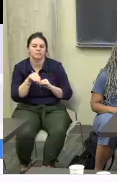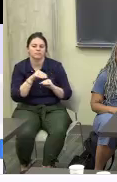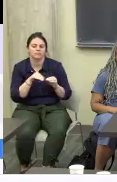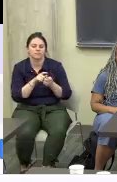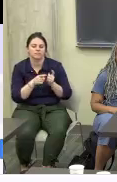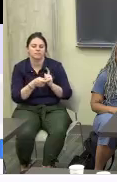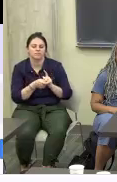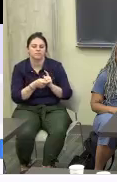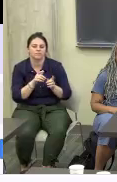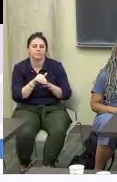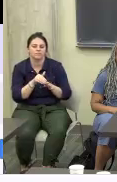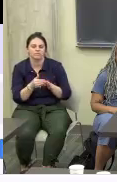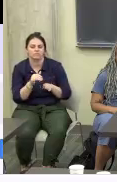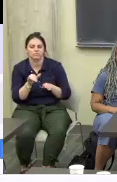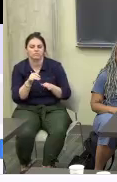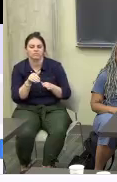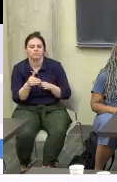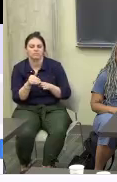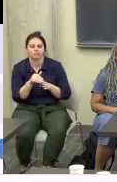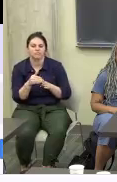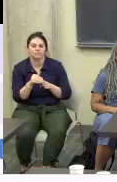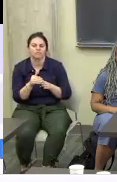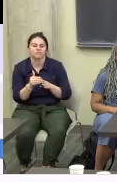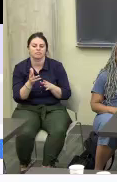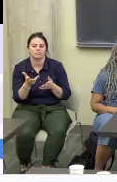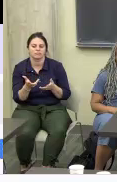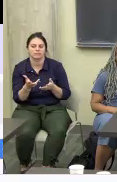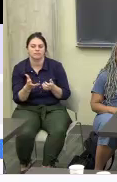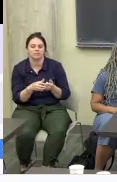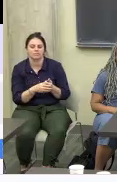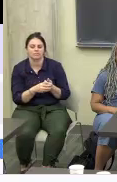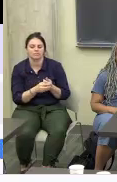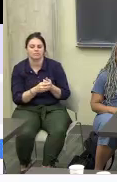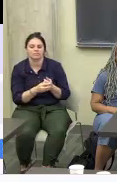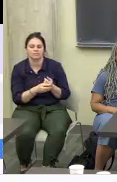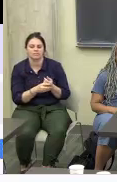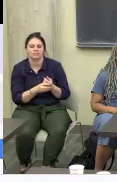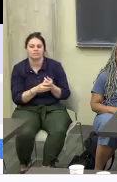and sort of you're on that line of, you know, you don't necessarily You have a lot of access needs,